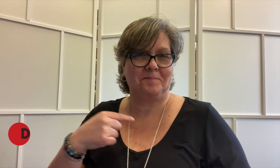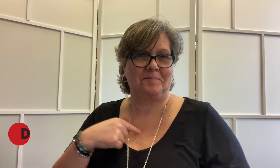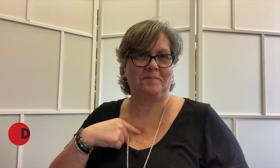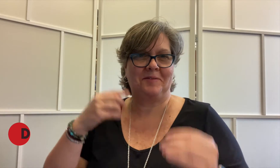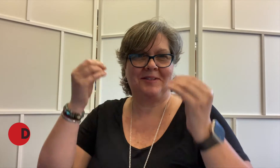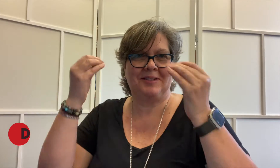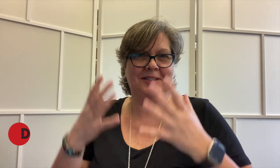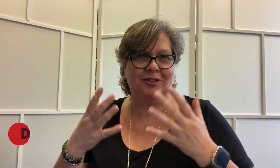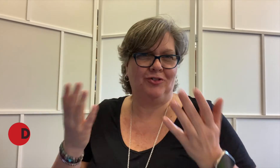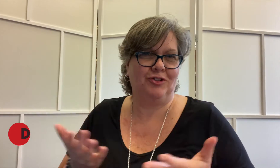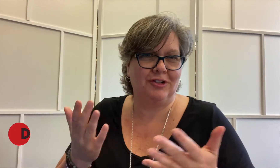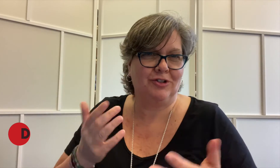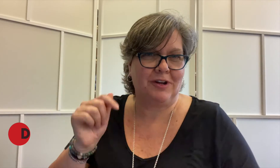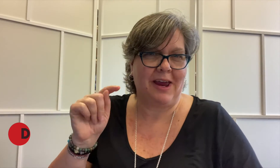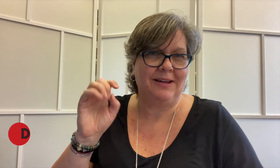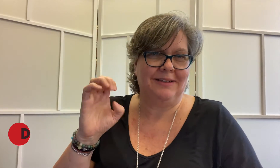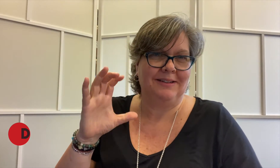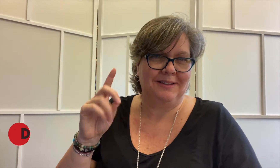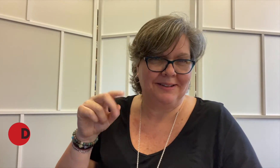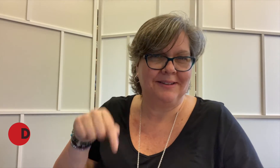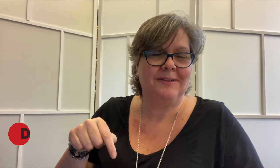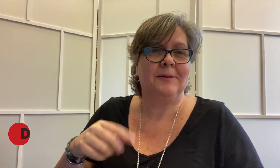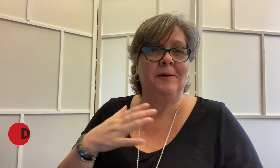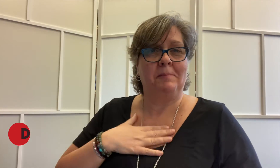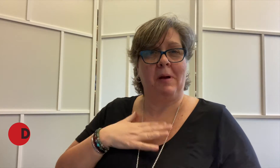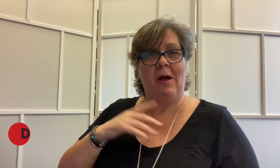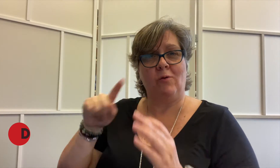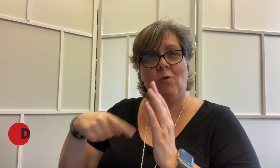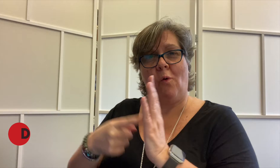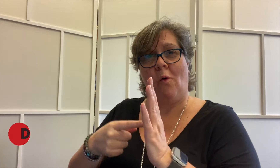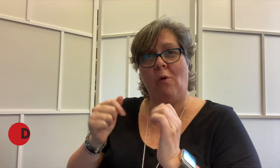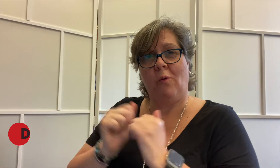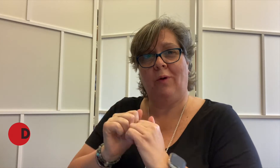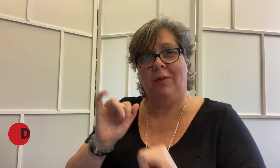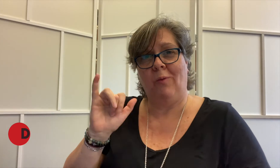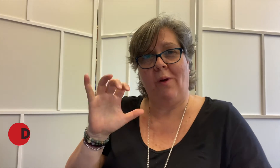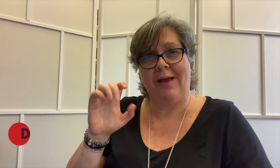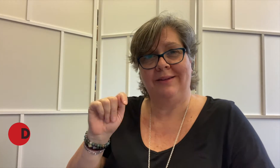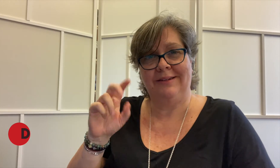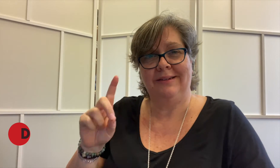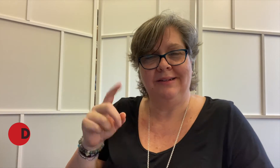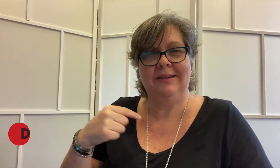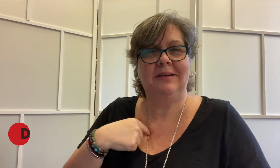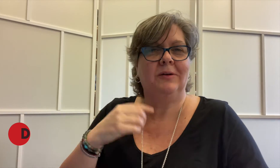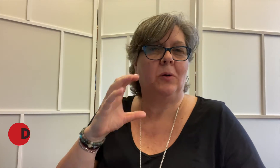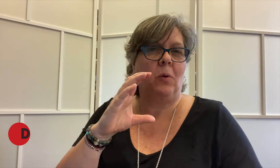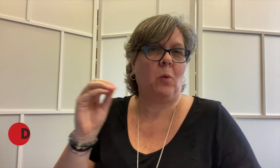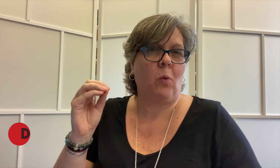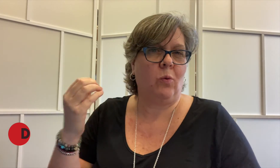I am a teacher here at ECD. My role with YCTD is co-Chair